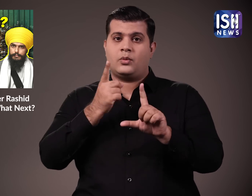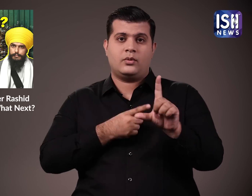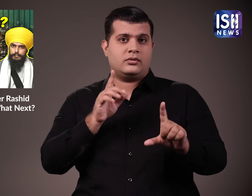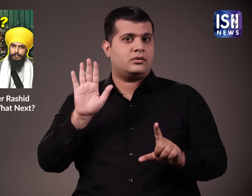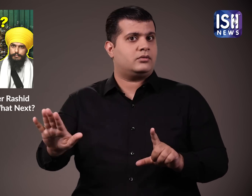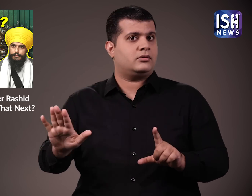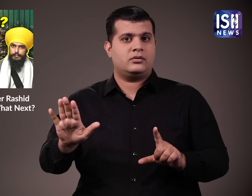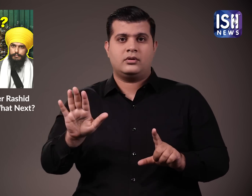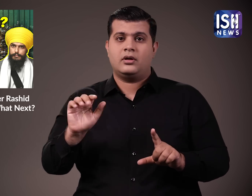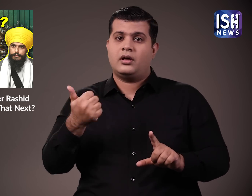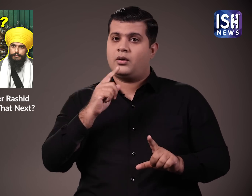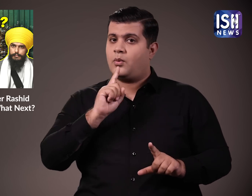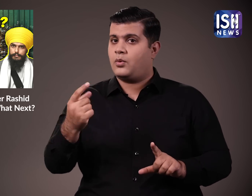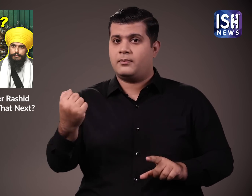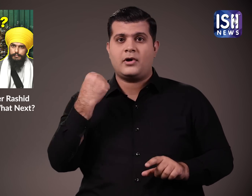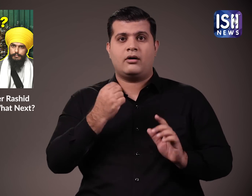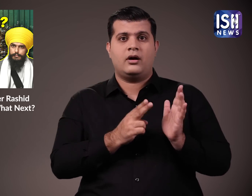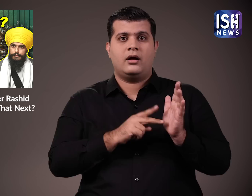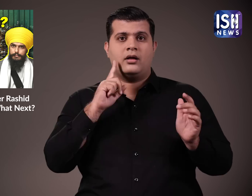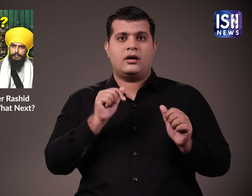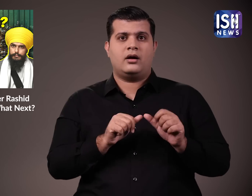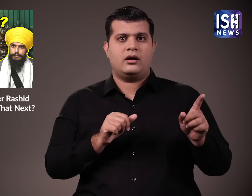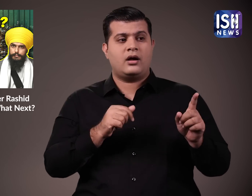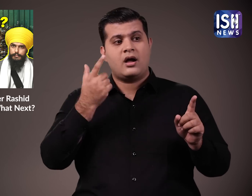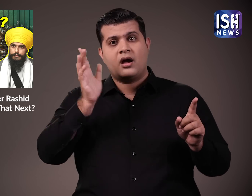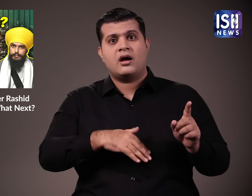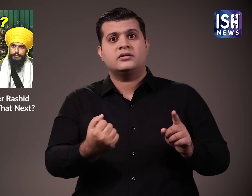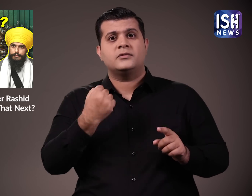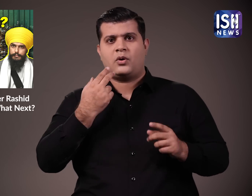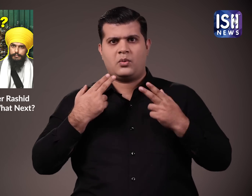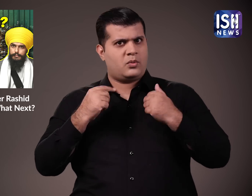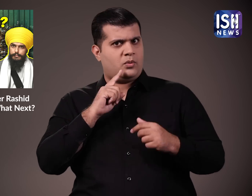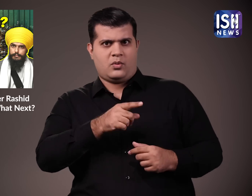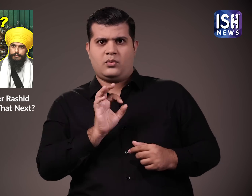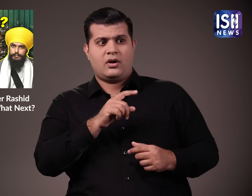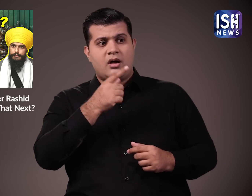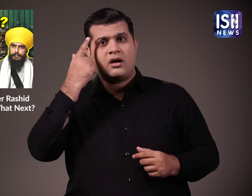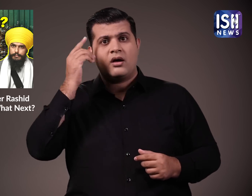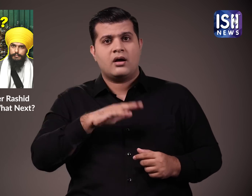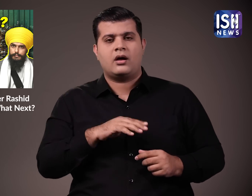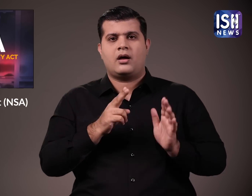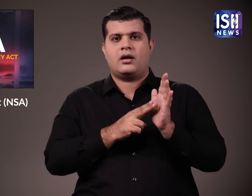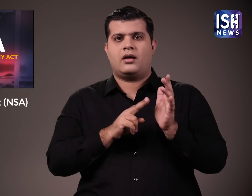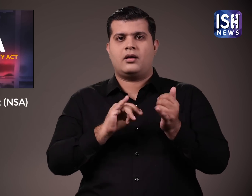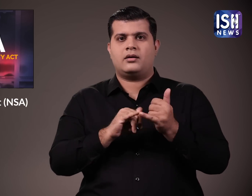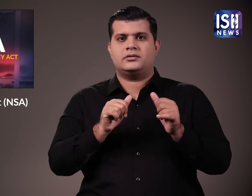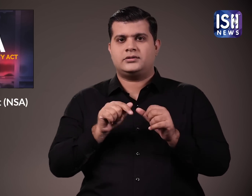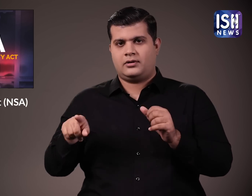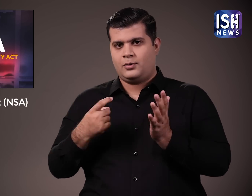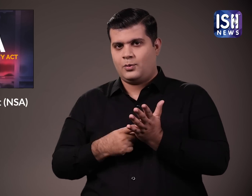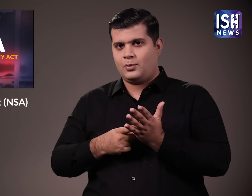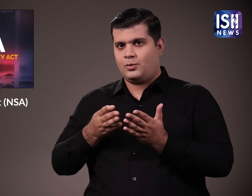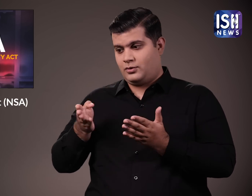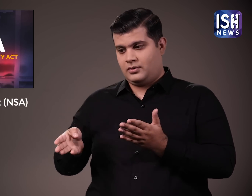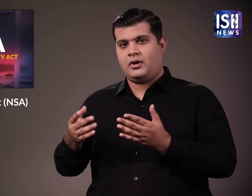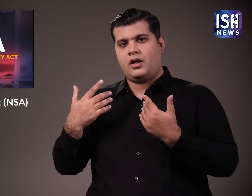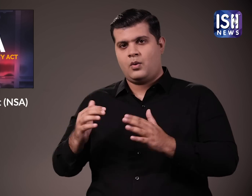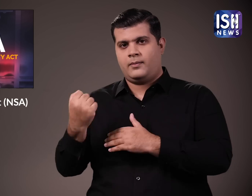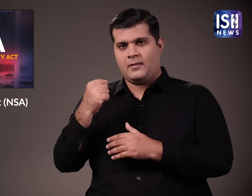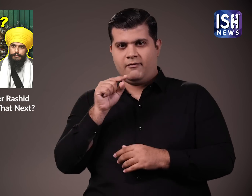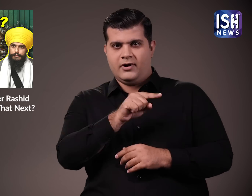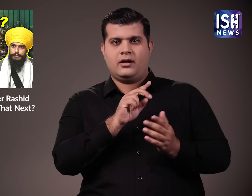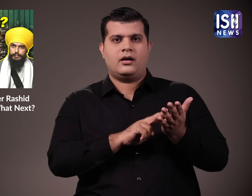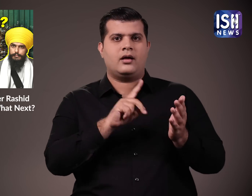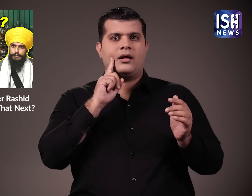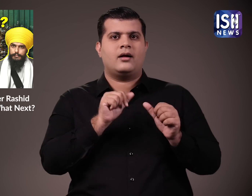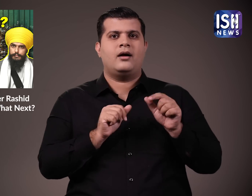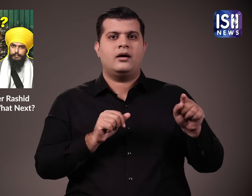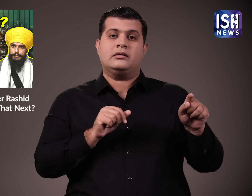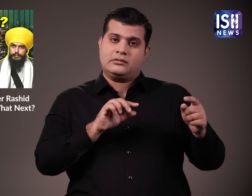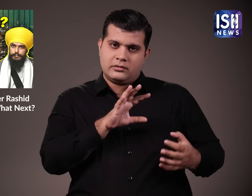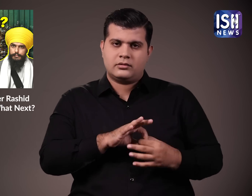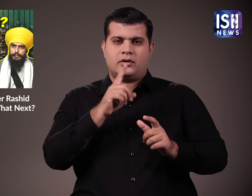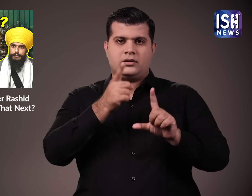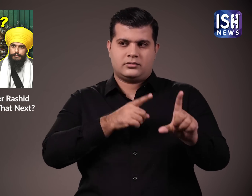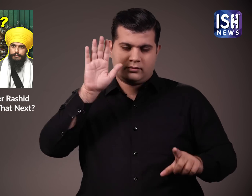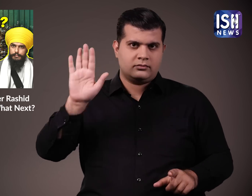Singh was jailed under the National Security Act (NSA), which allows detention for up to a year.